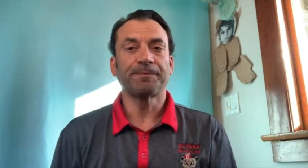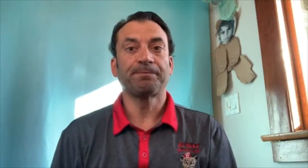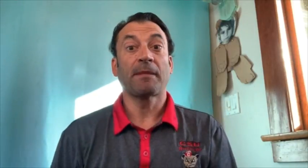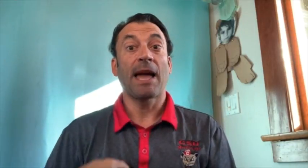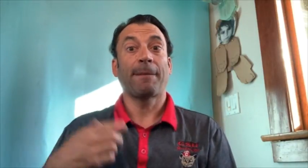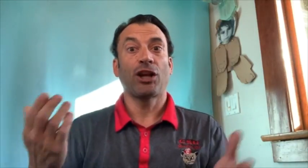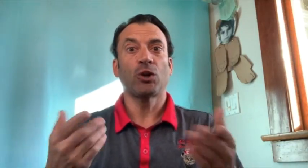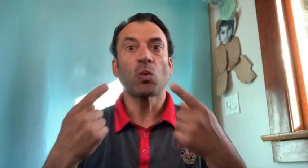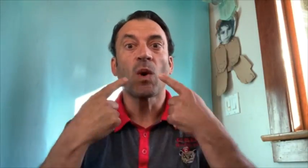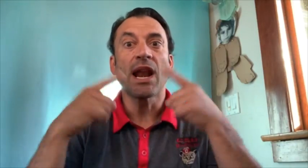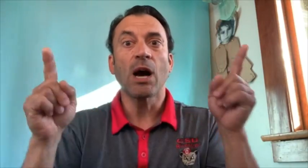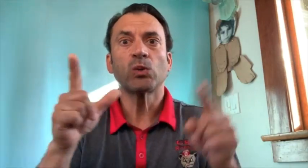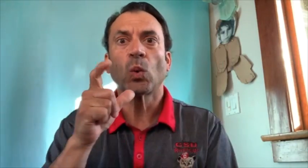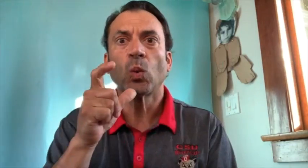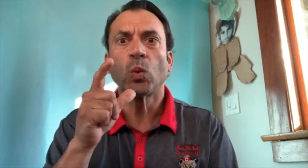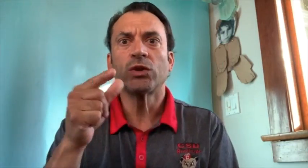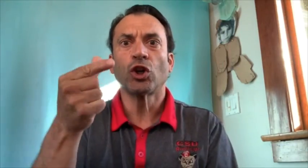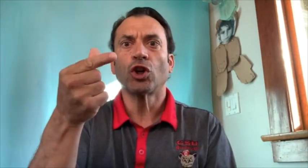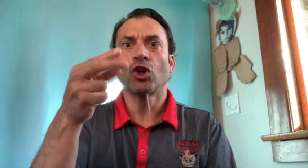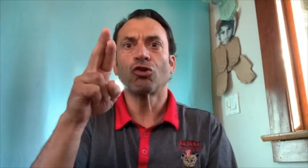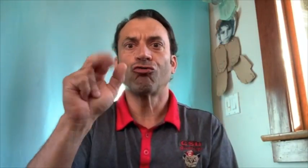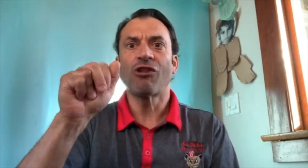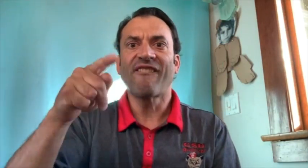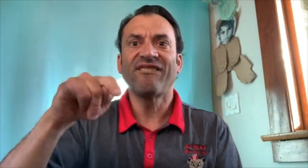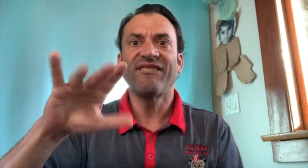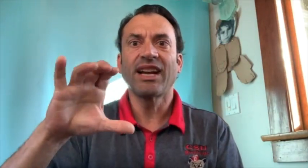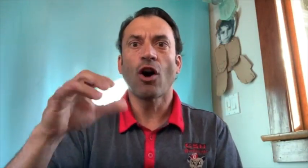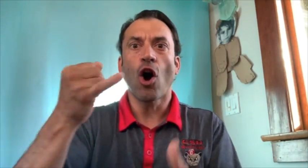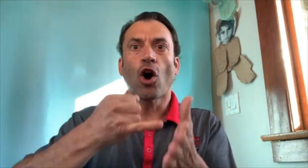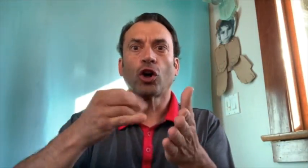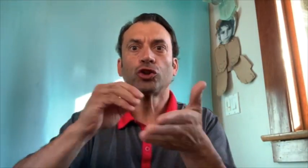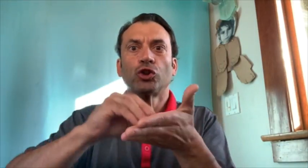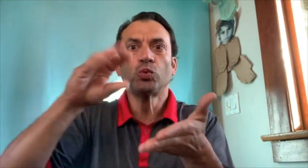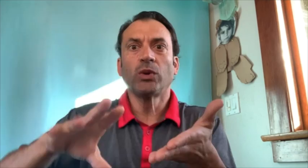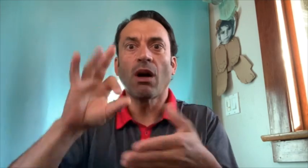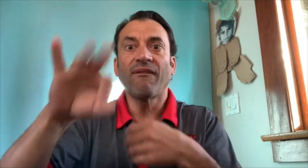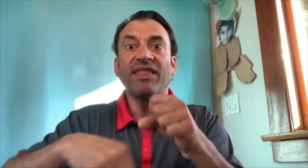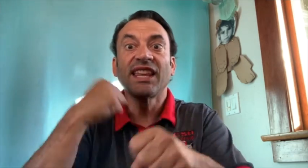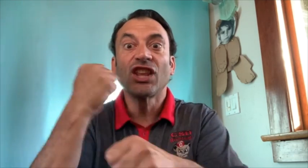I'm here to announce our graphic art student of the year.